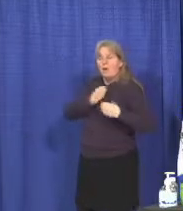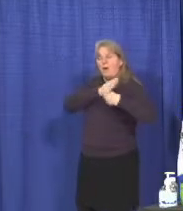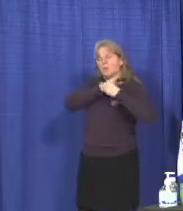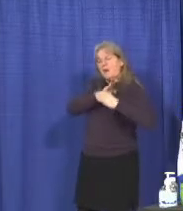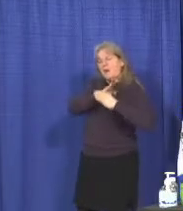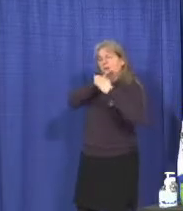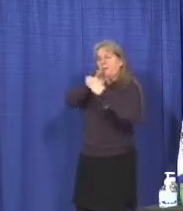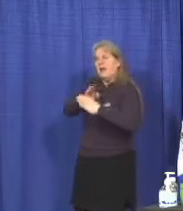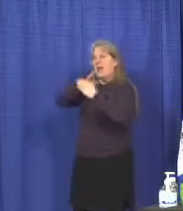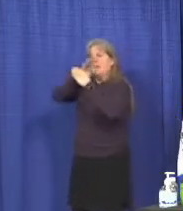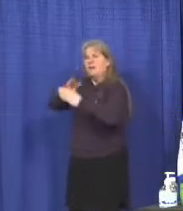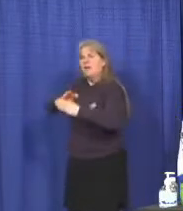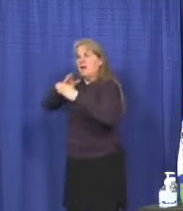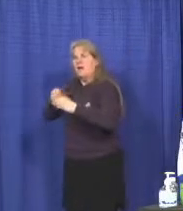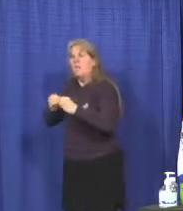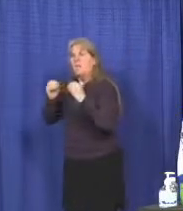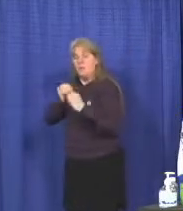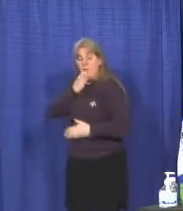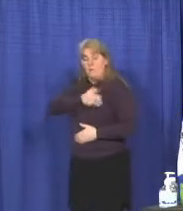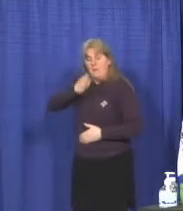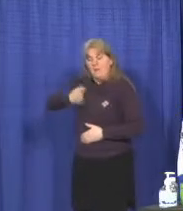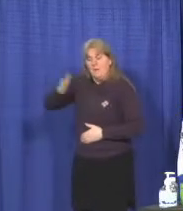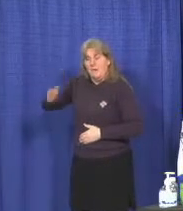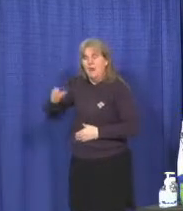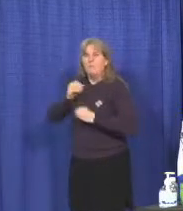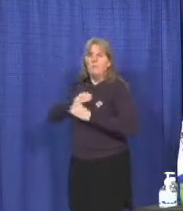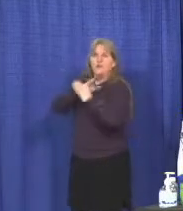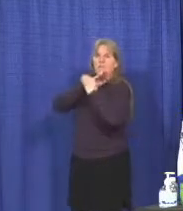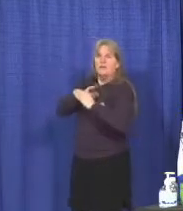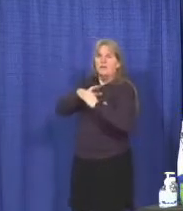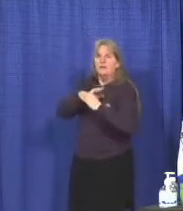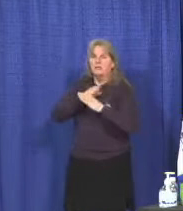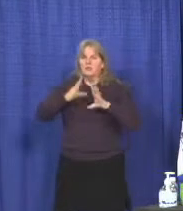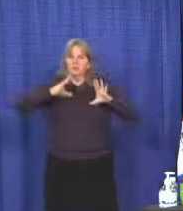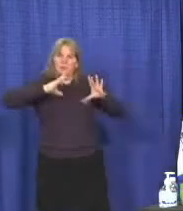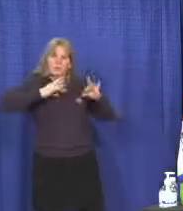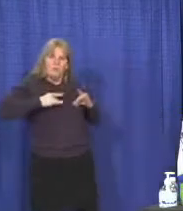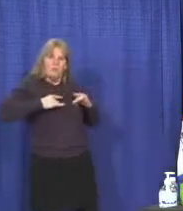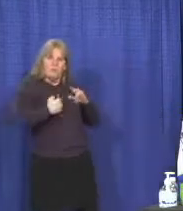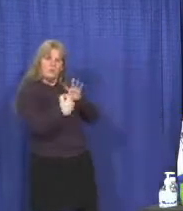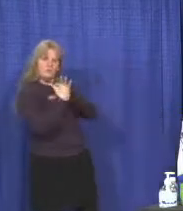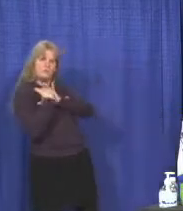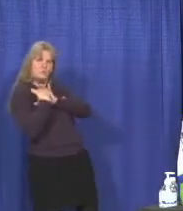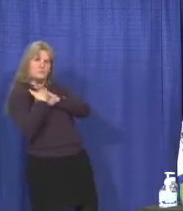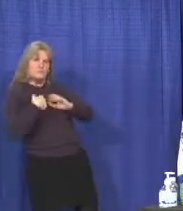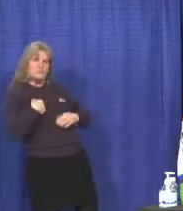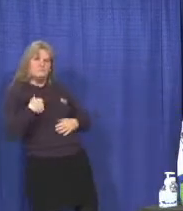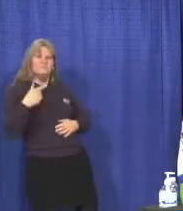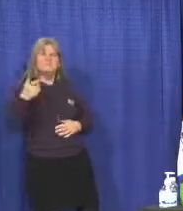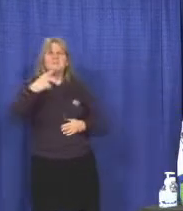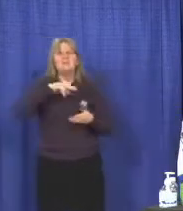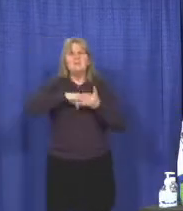spices you get that protection. What does this mean?